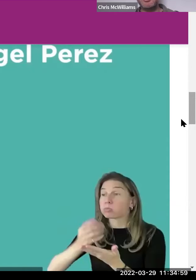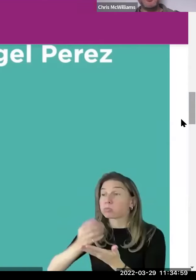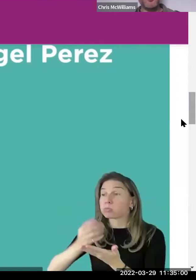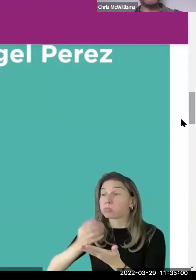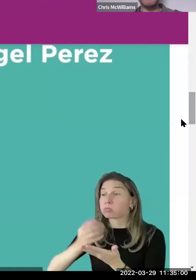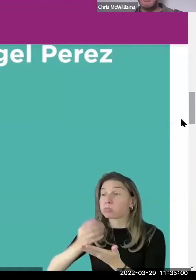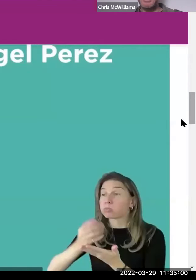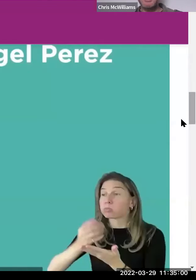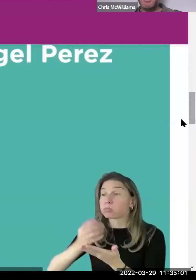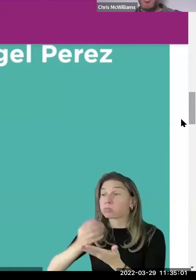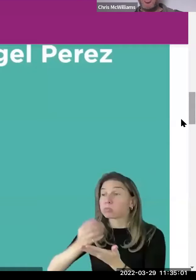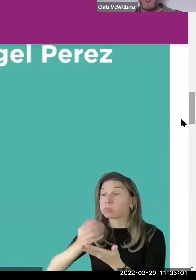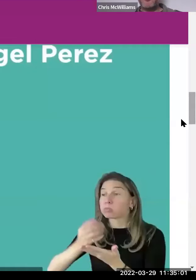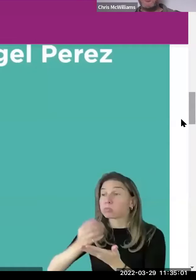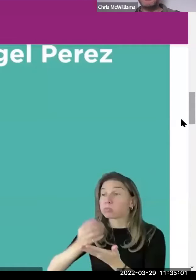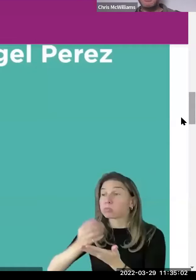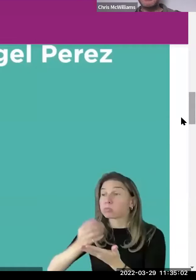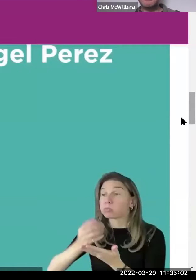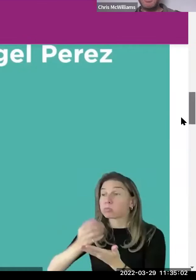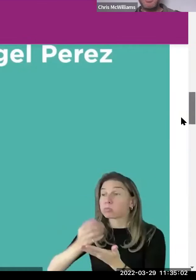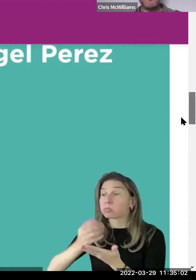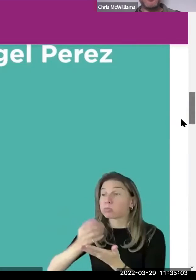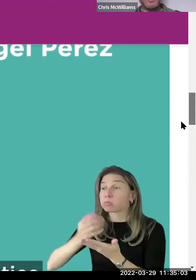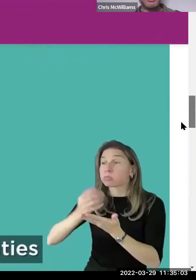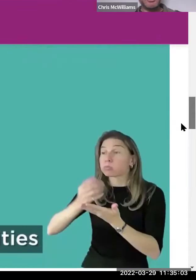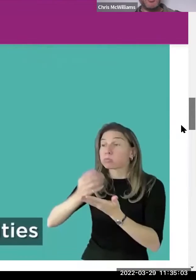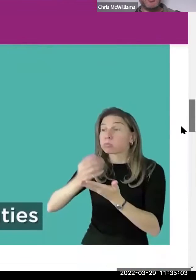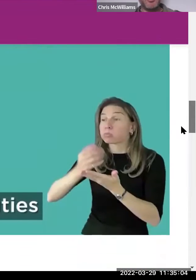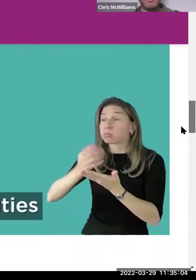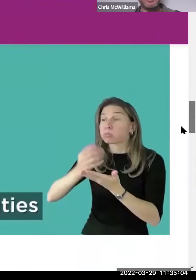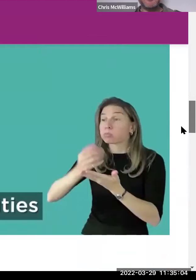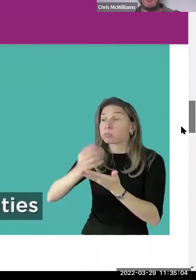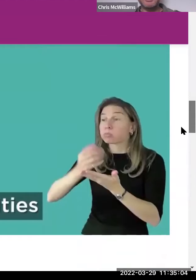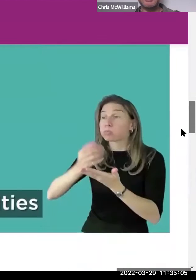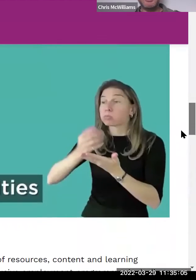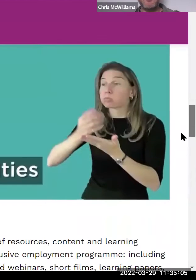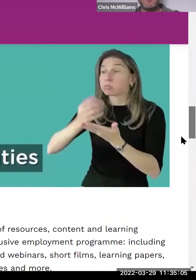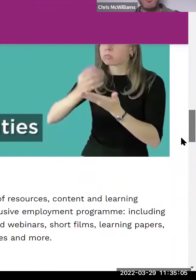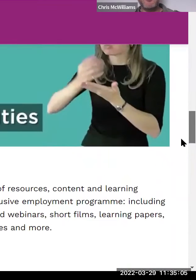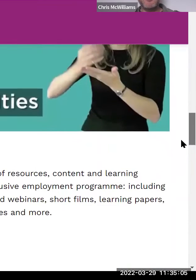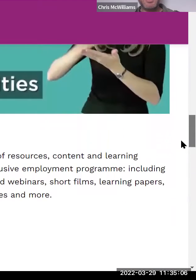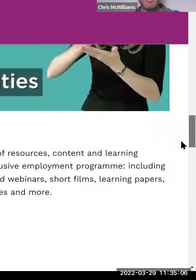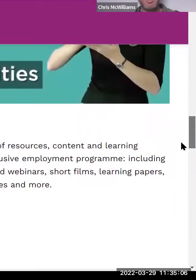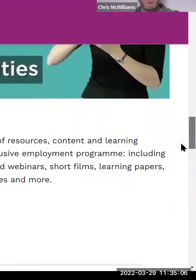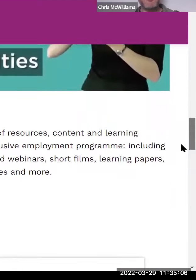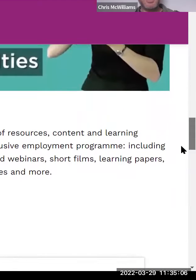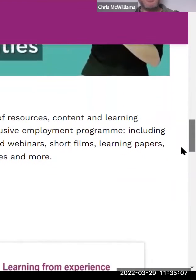You can watch it again on the website if you wish, and we'll put the different versions of the film there.